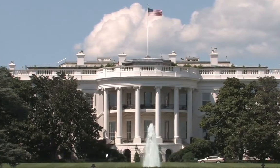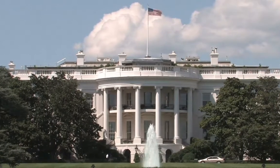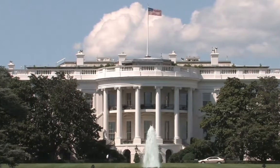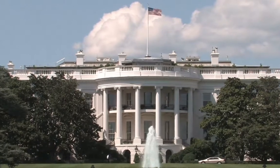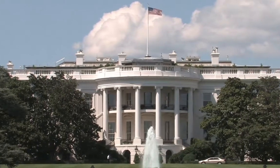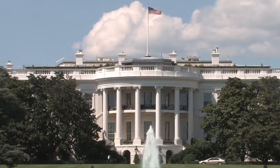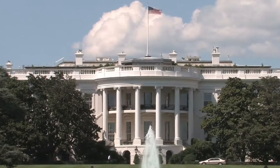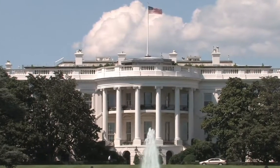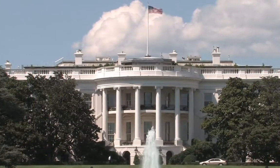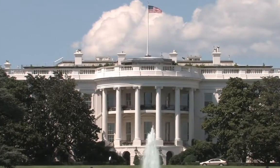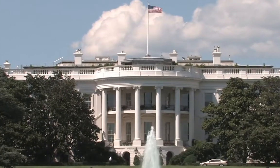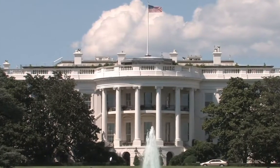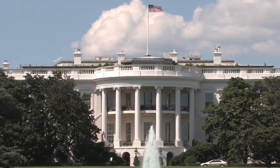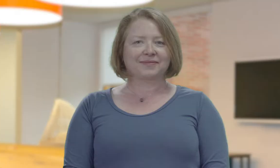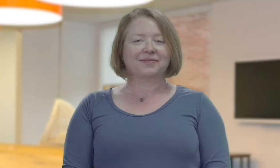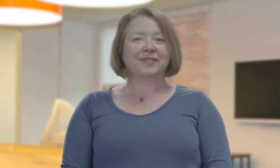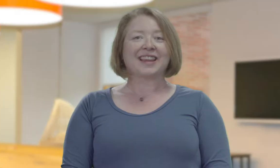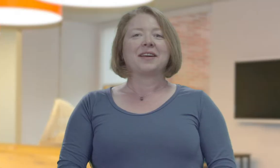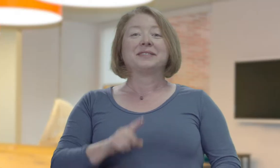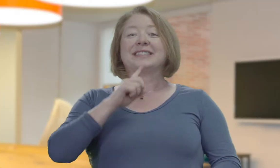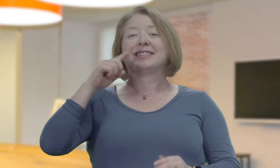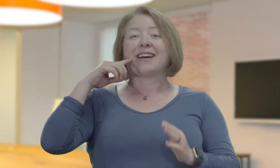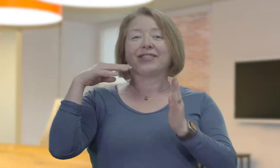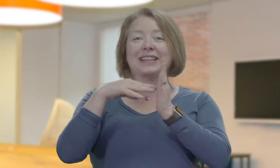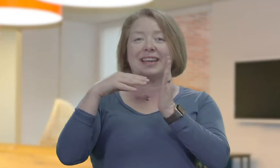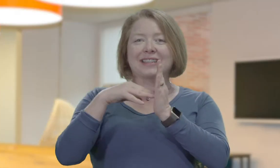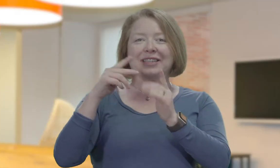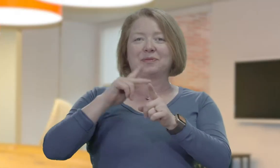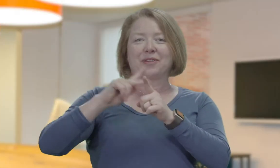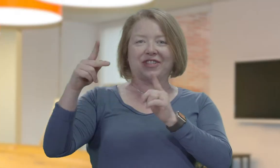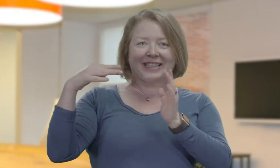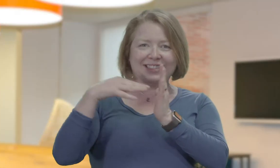Deaf Studies and Professional Studies, DSPS, offers a variety of different